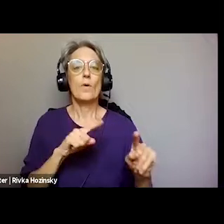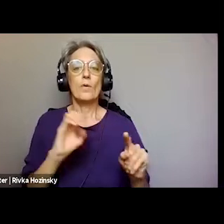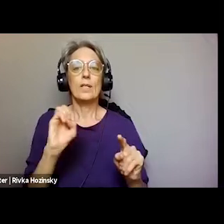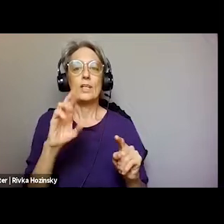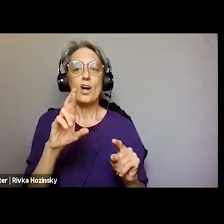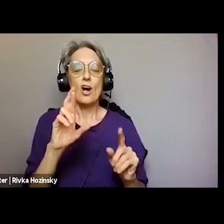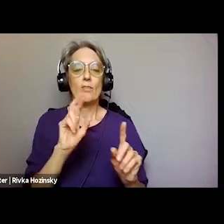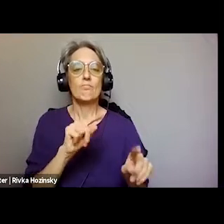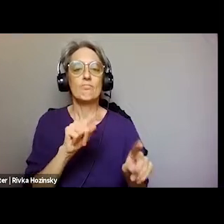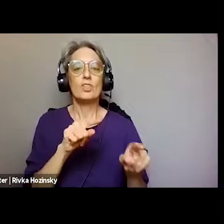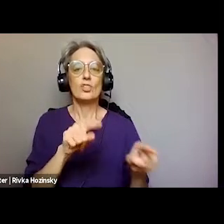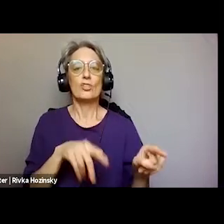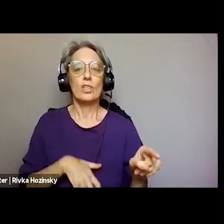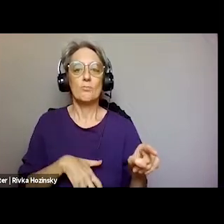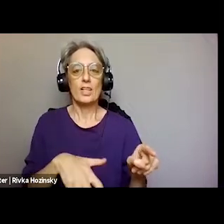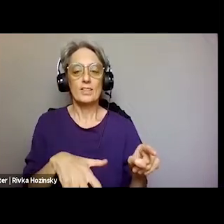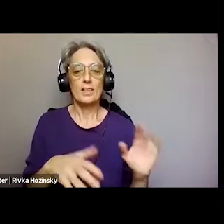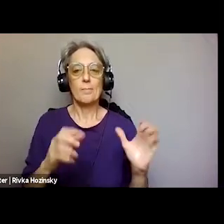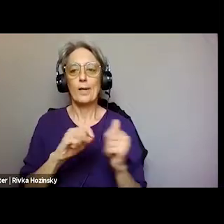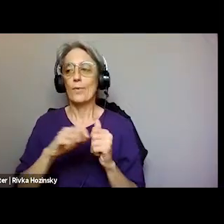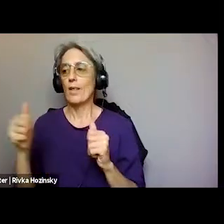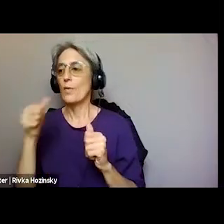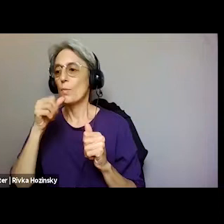during pregnancy compared to peers. So this gets at adequate care.